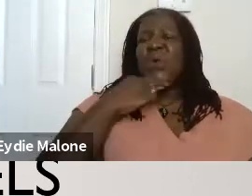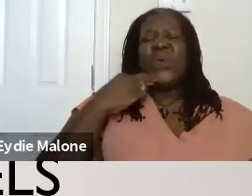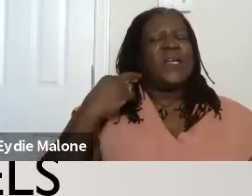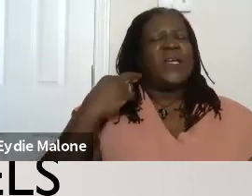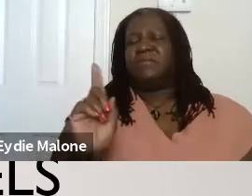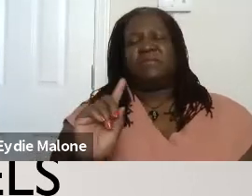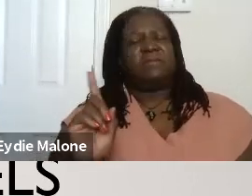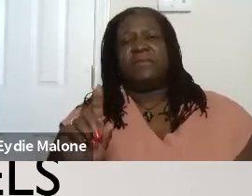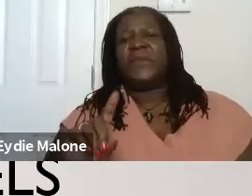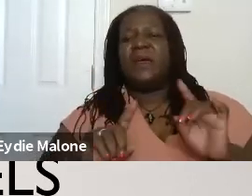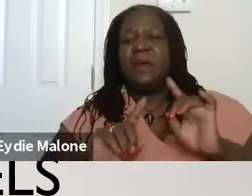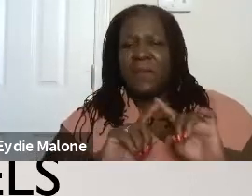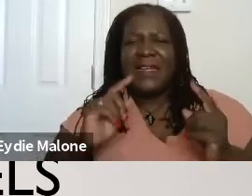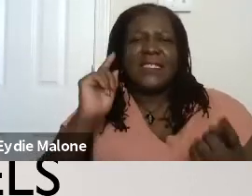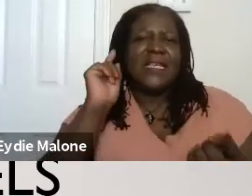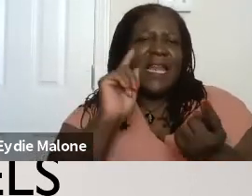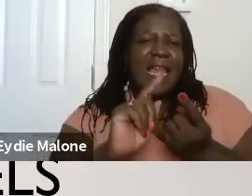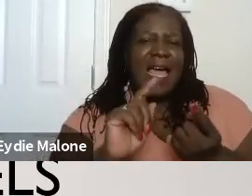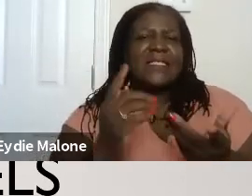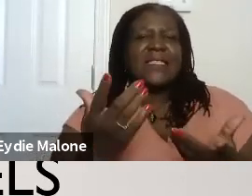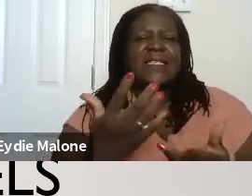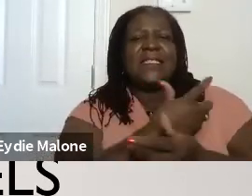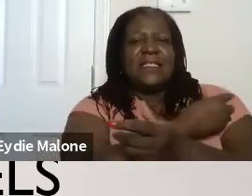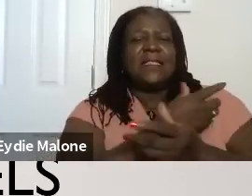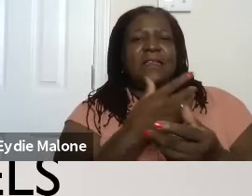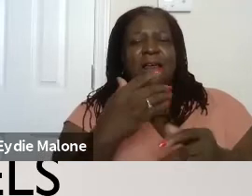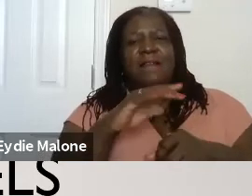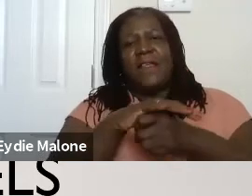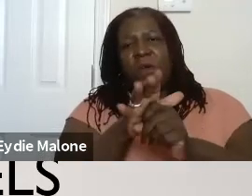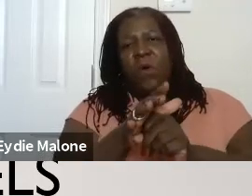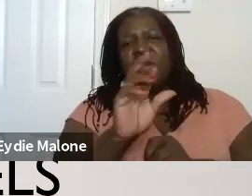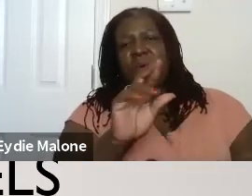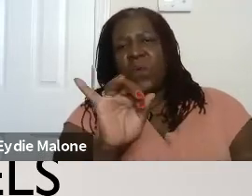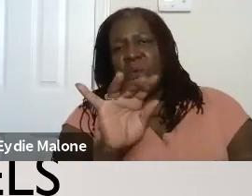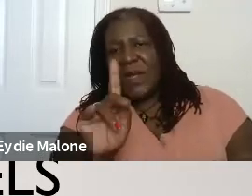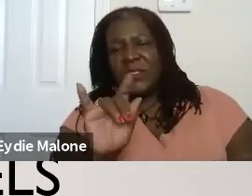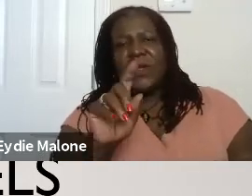disease after being vaccinated. And so I think you have to measure your choices based on